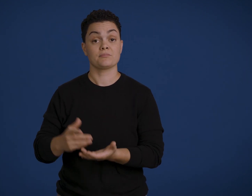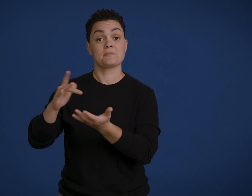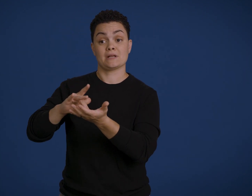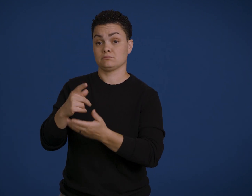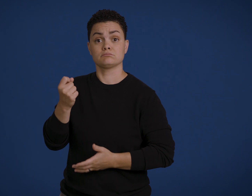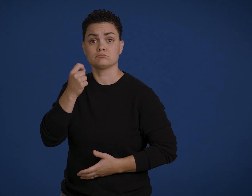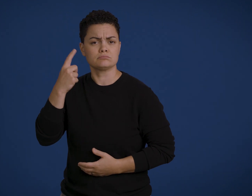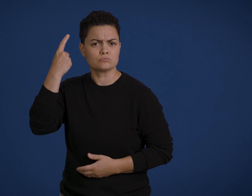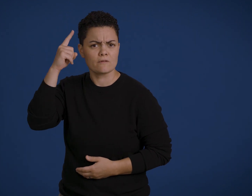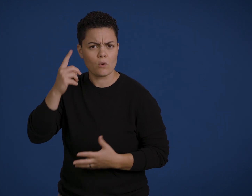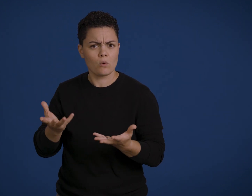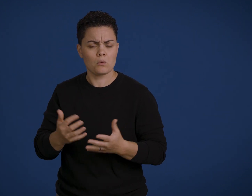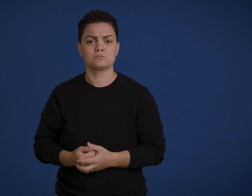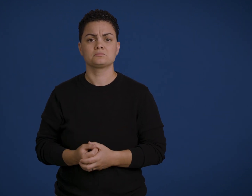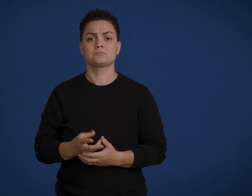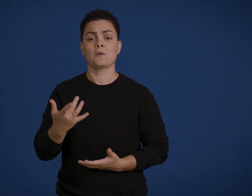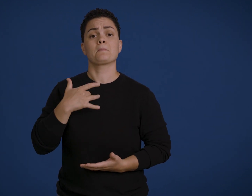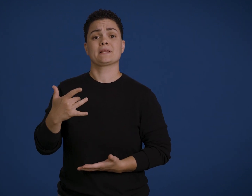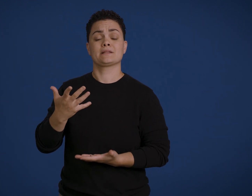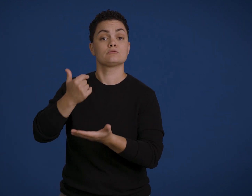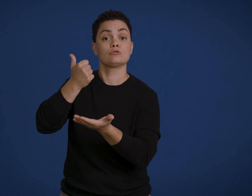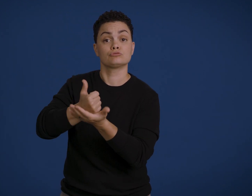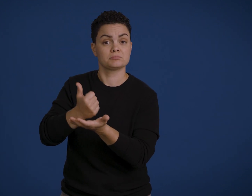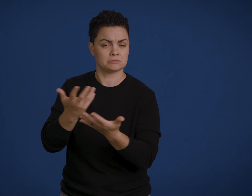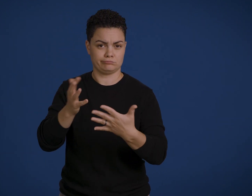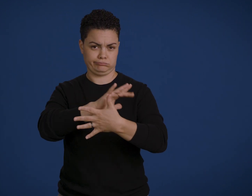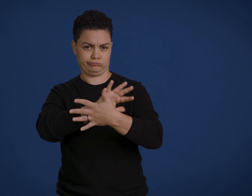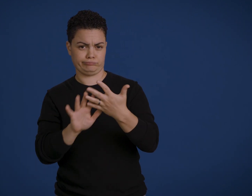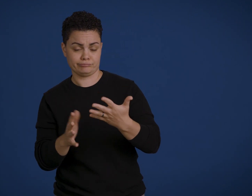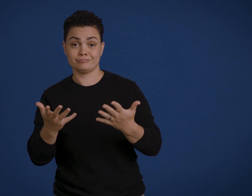SSRIs are most commonly prescribed for treatment of depression,